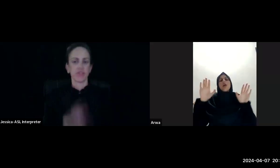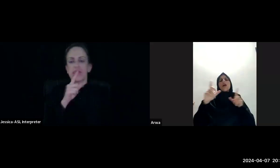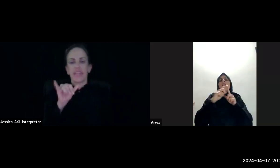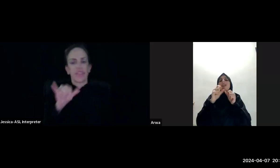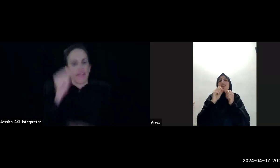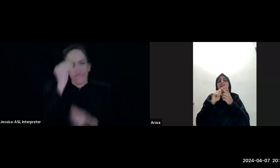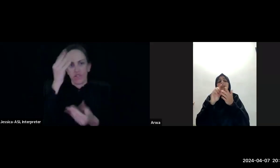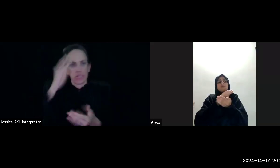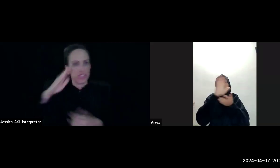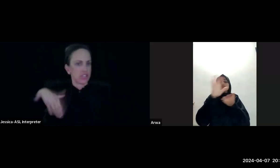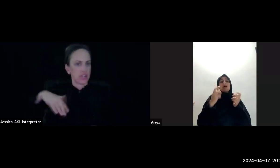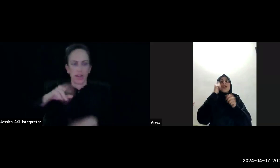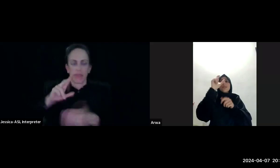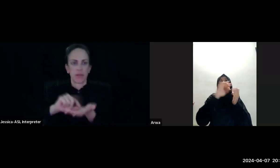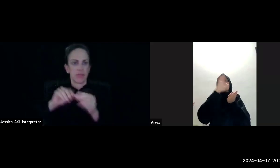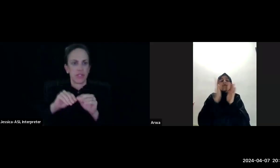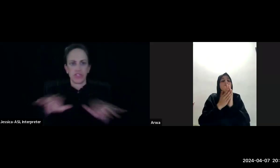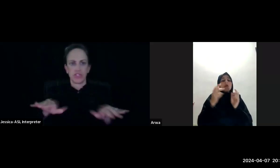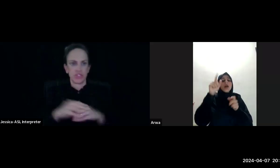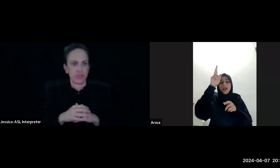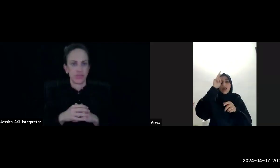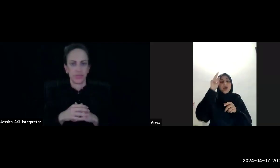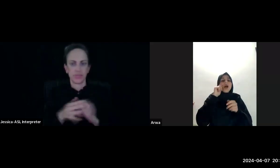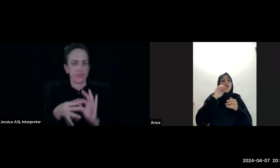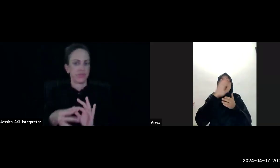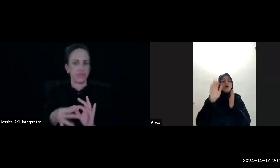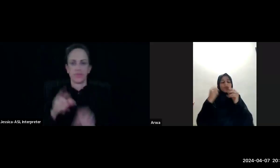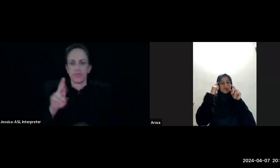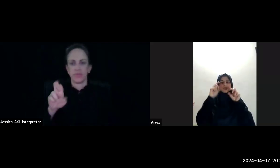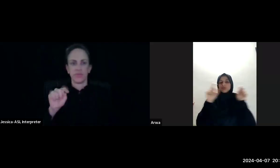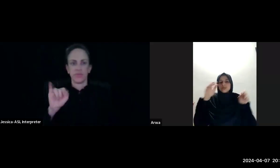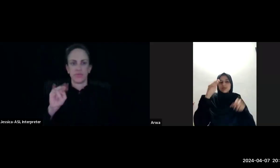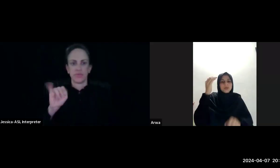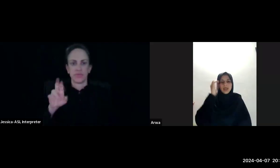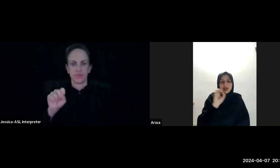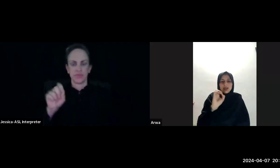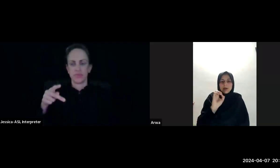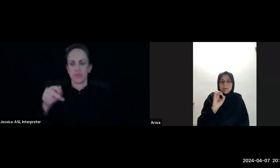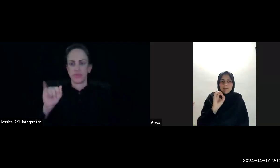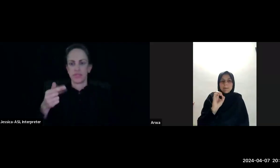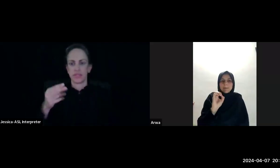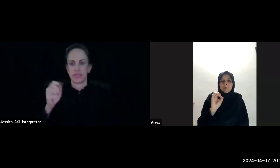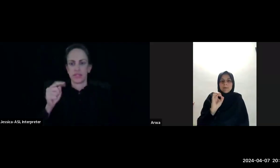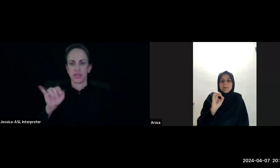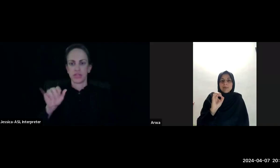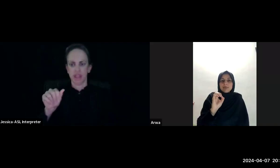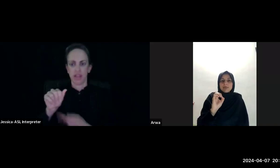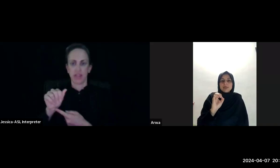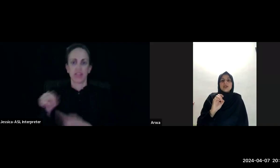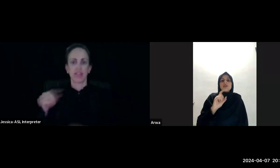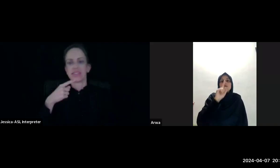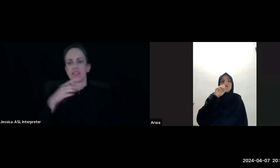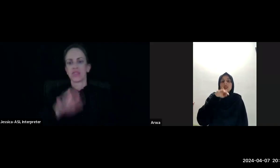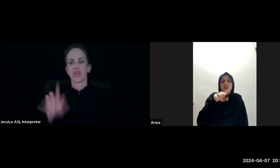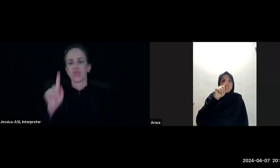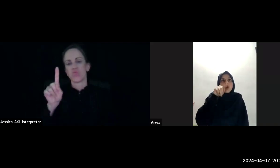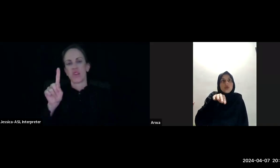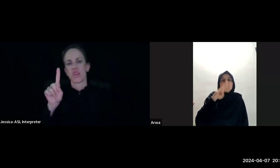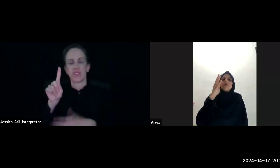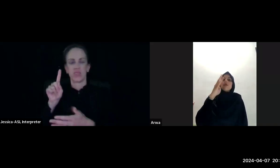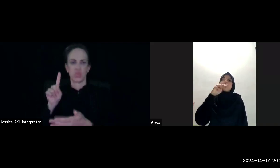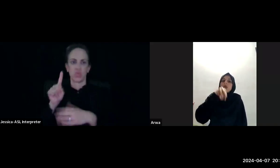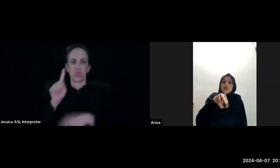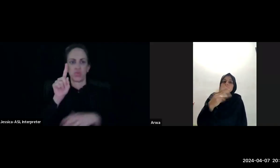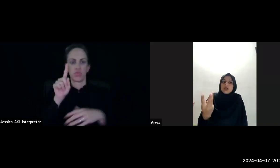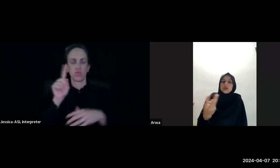even for Retinitis Pigmentosa. they they would say that it's about one in 4,000 who are infected with RP